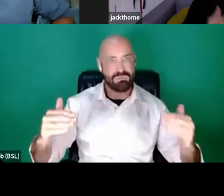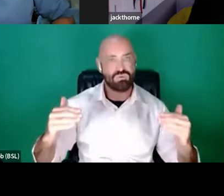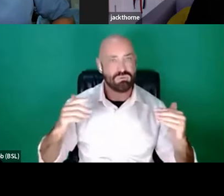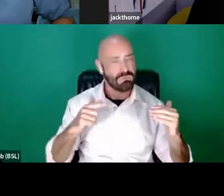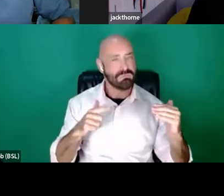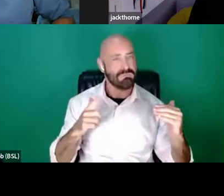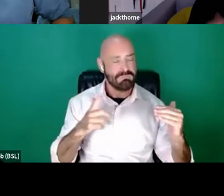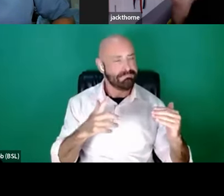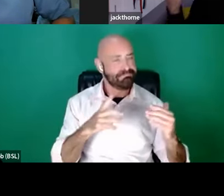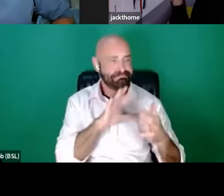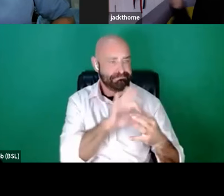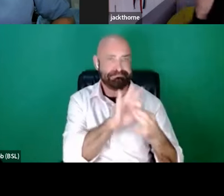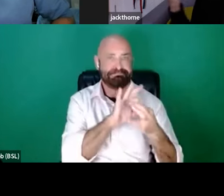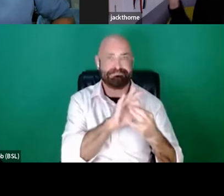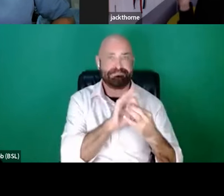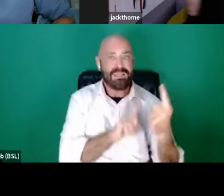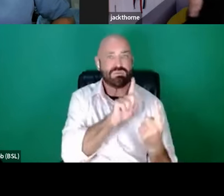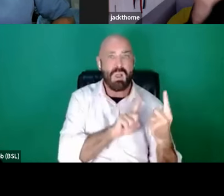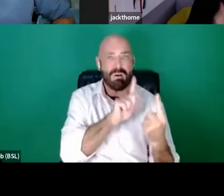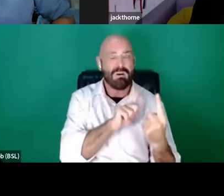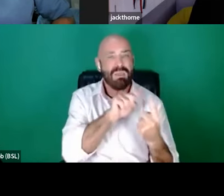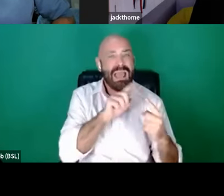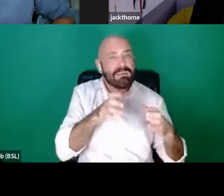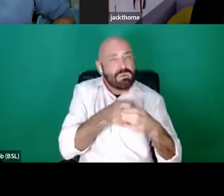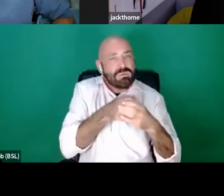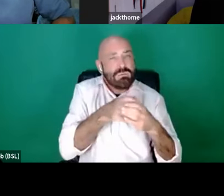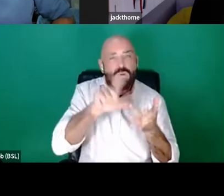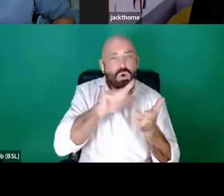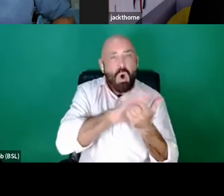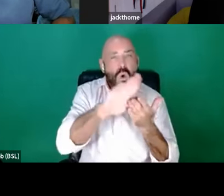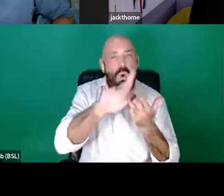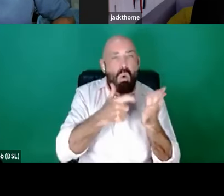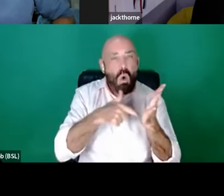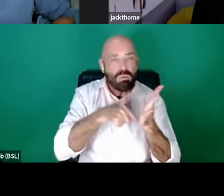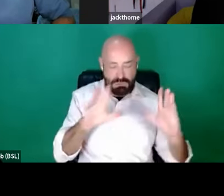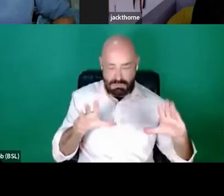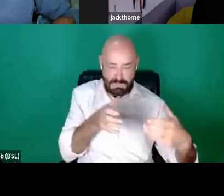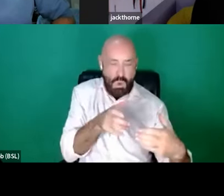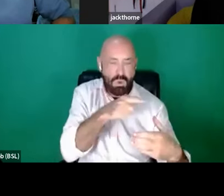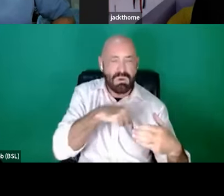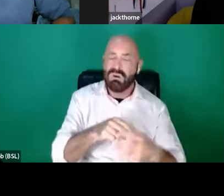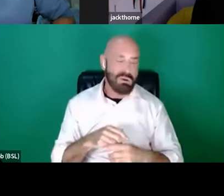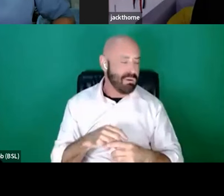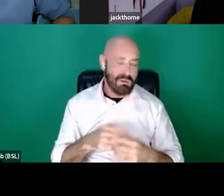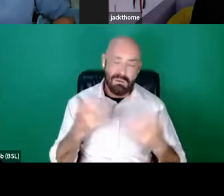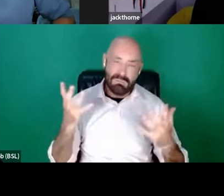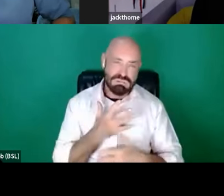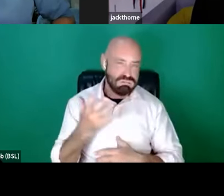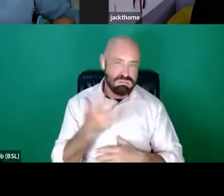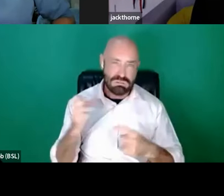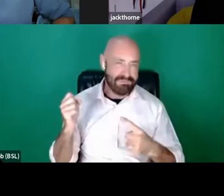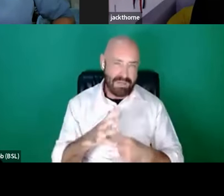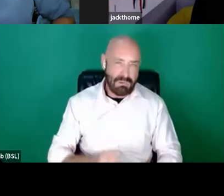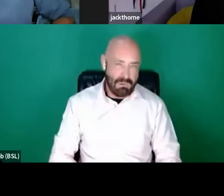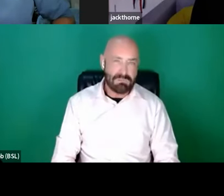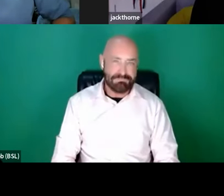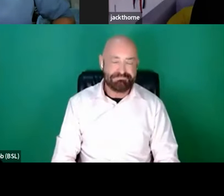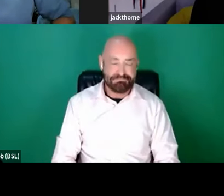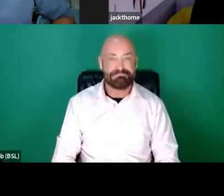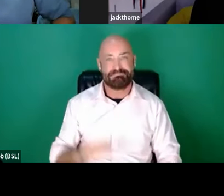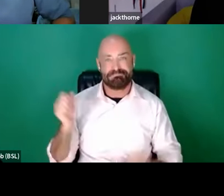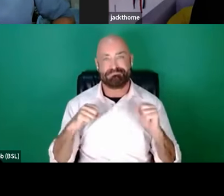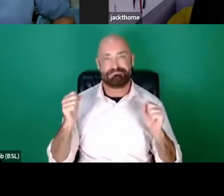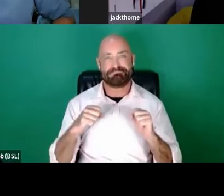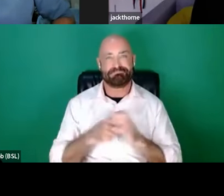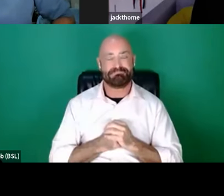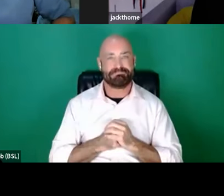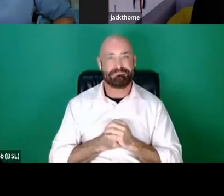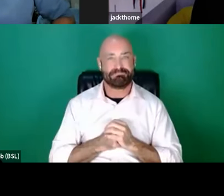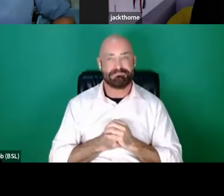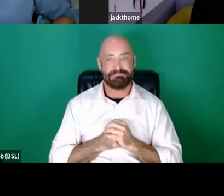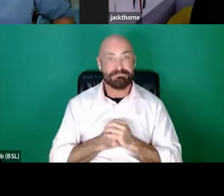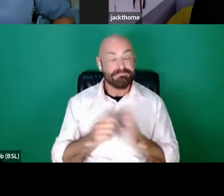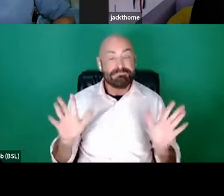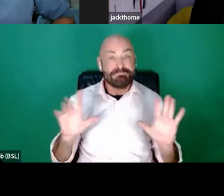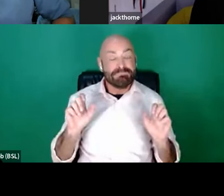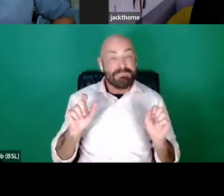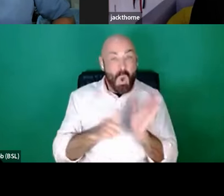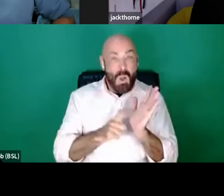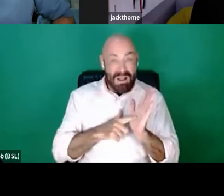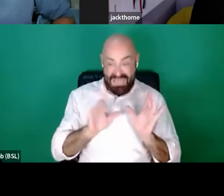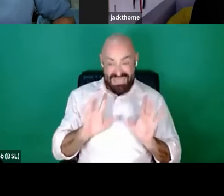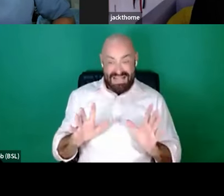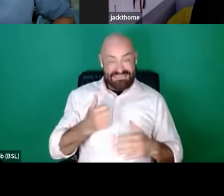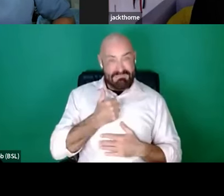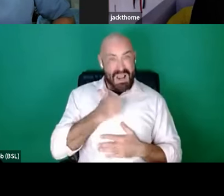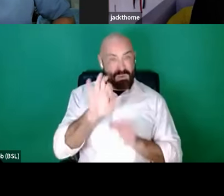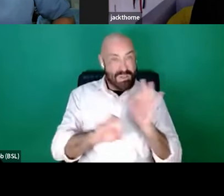other. And creating that cohort feeling is so vital. Yeah. So that's all the questions.